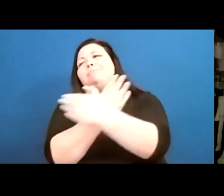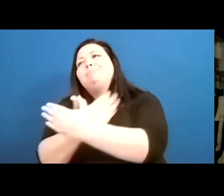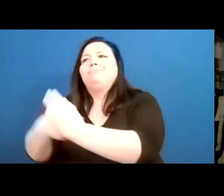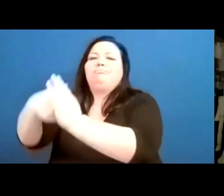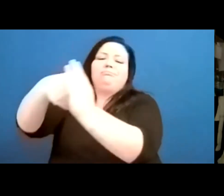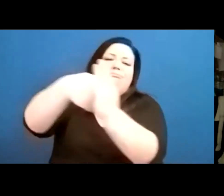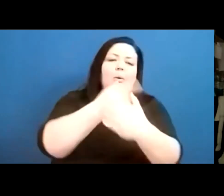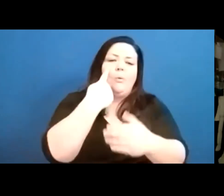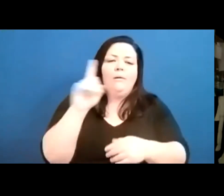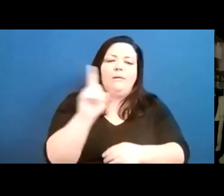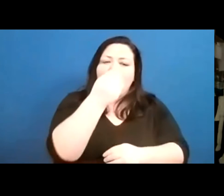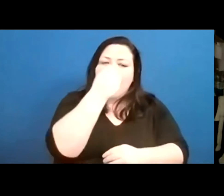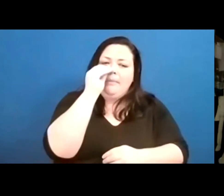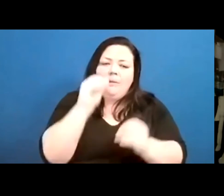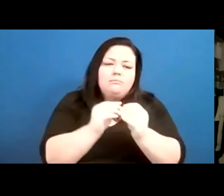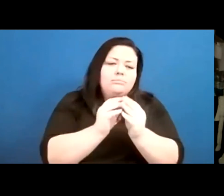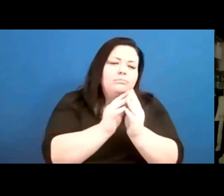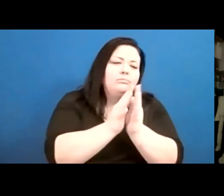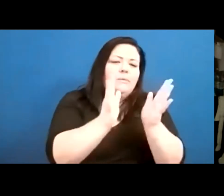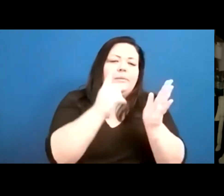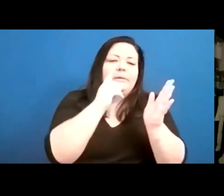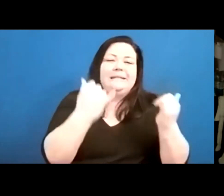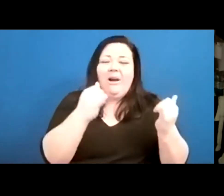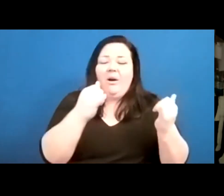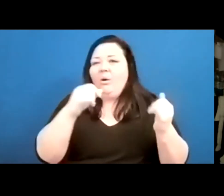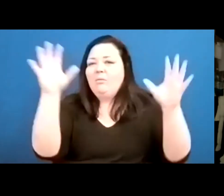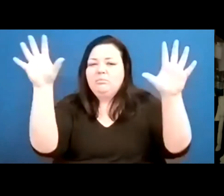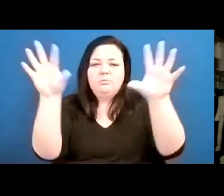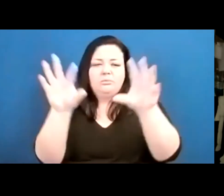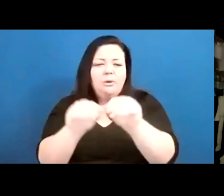blush & pale in a day of dirty dawn/ where the ghost of you webs/